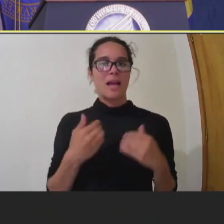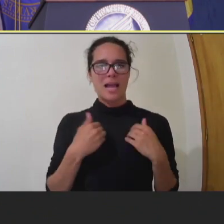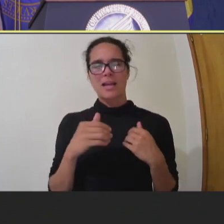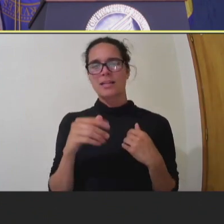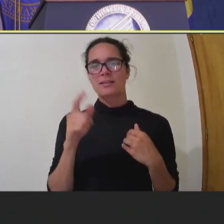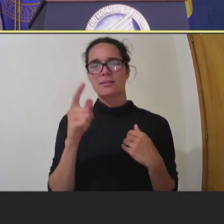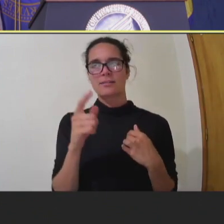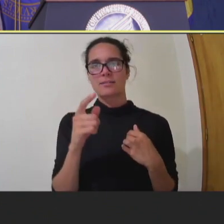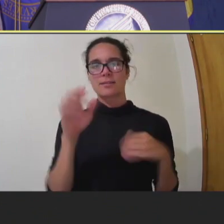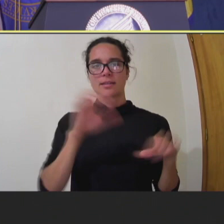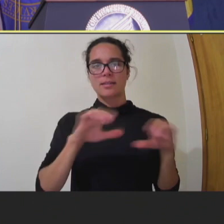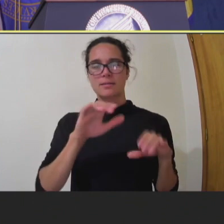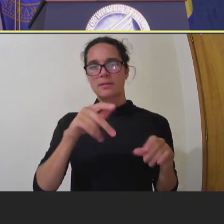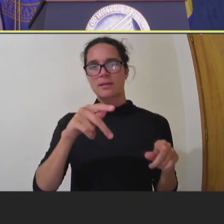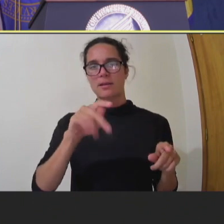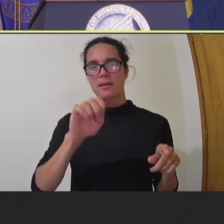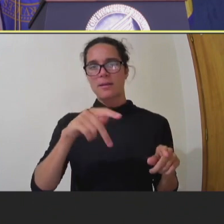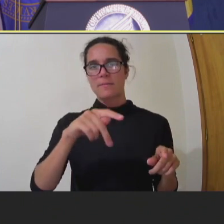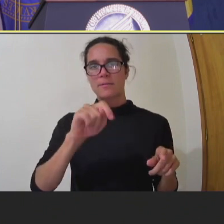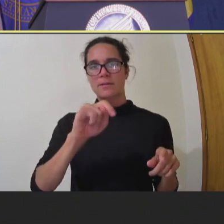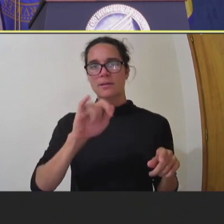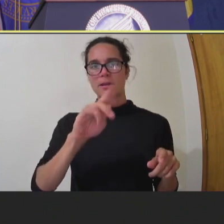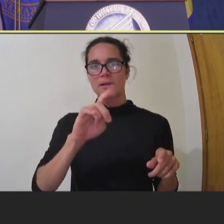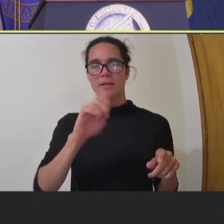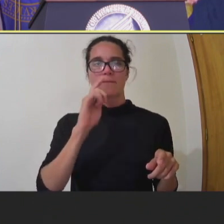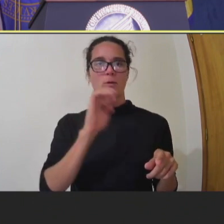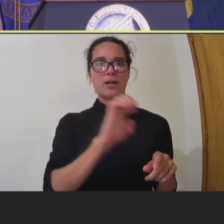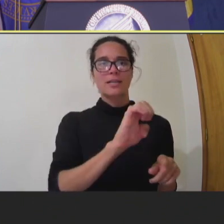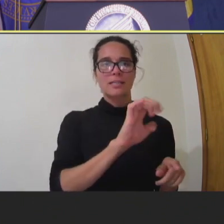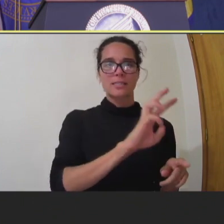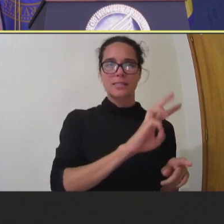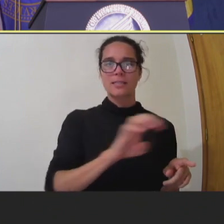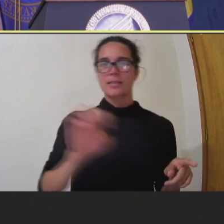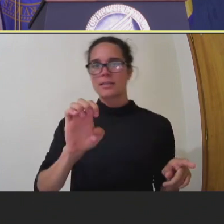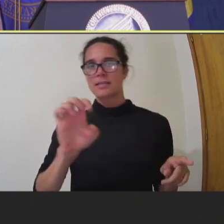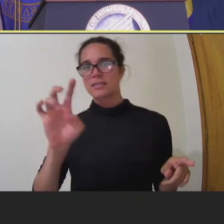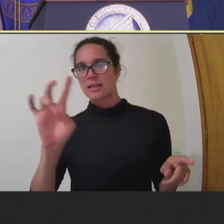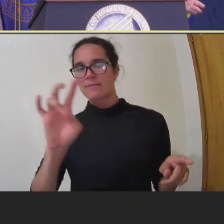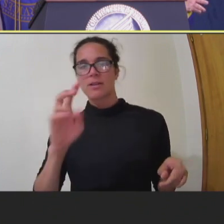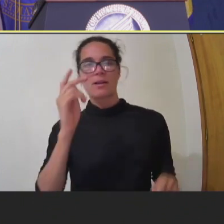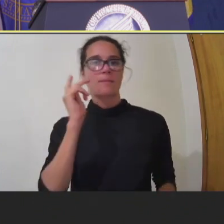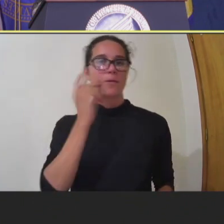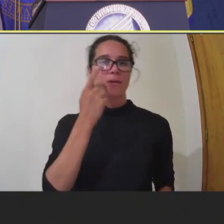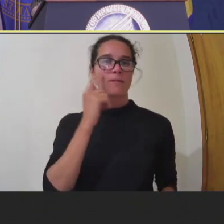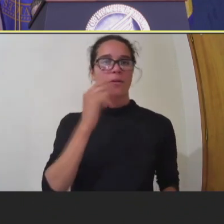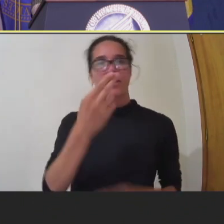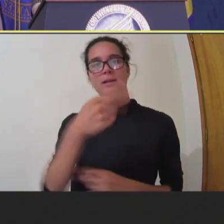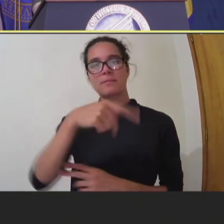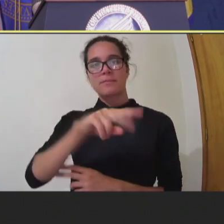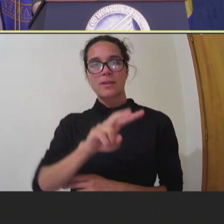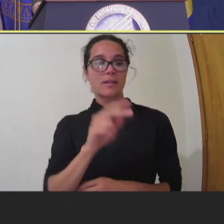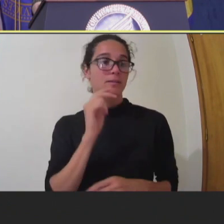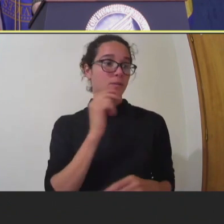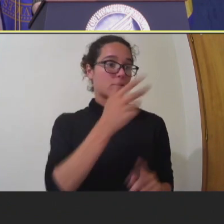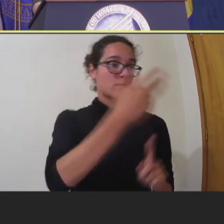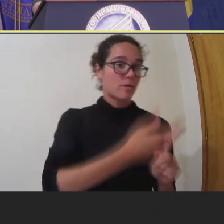E7 proteins of HPV. They looked at three, 12, and 24 months to look for clinical response and immune